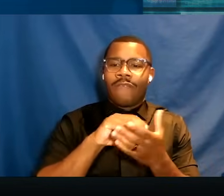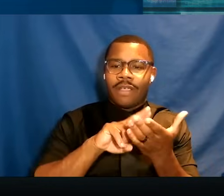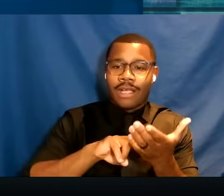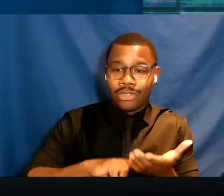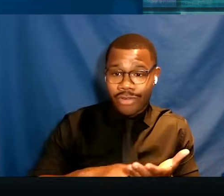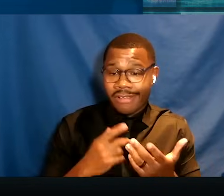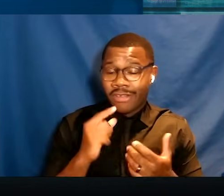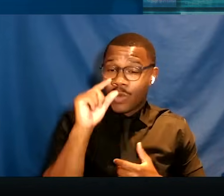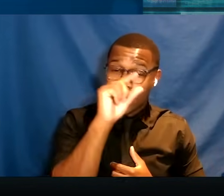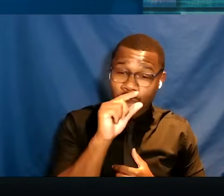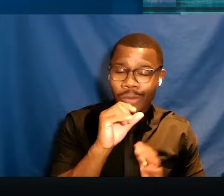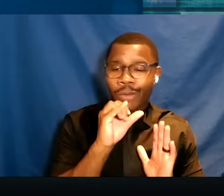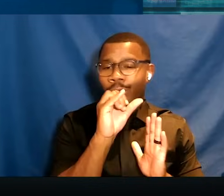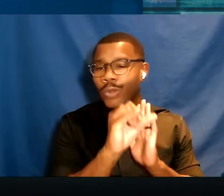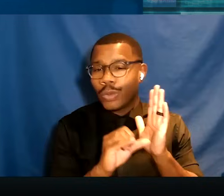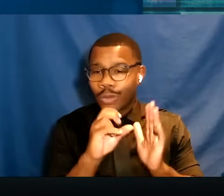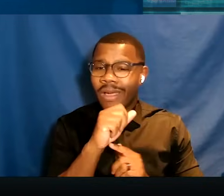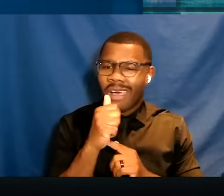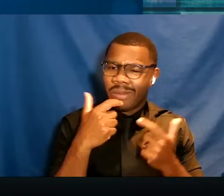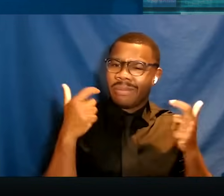So, you know, that can't really govern everything we do,